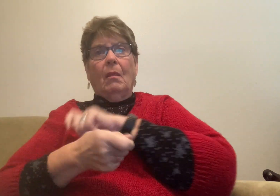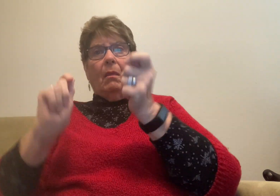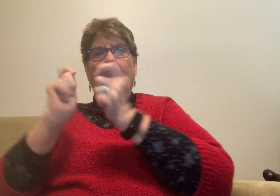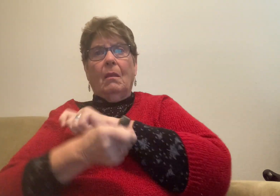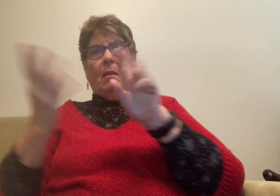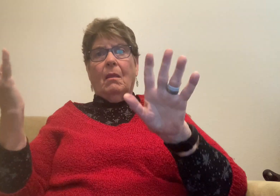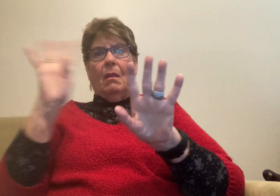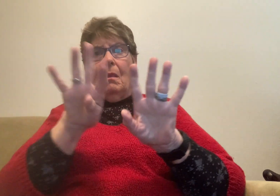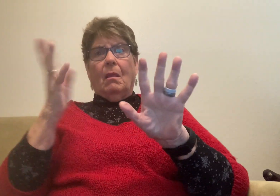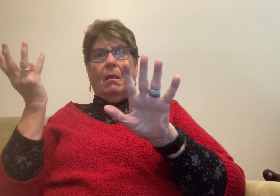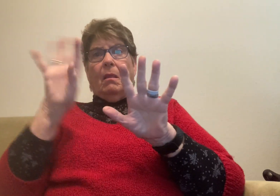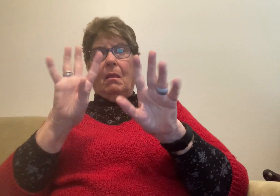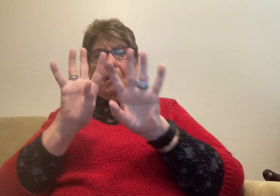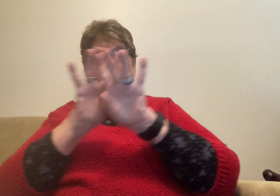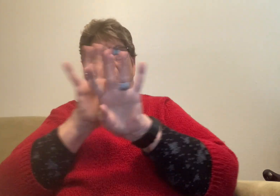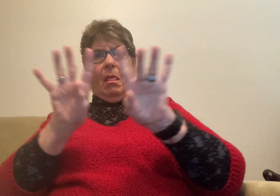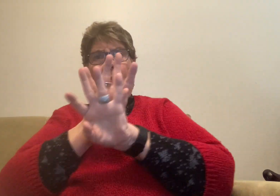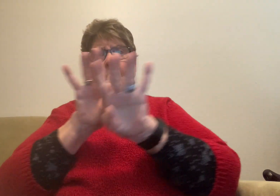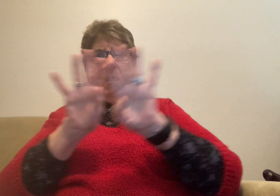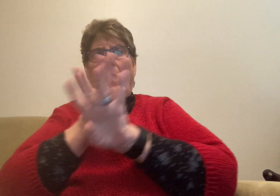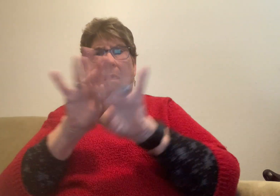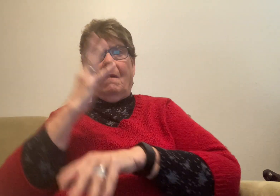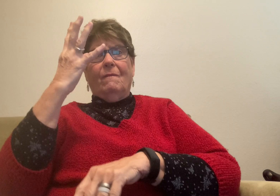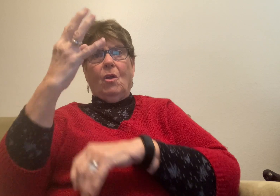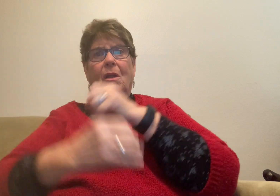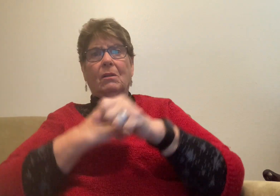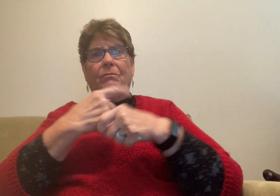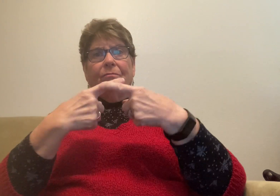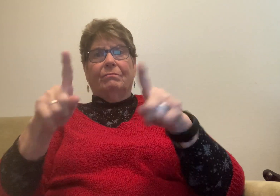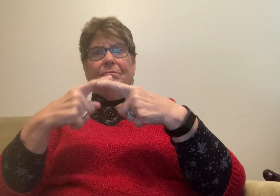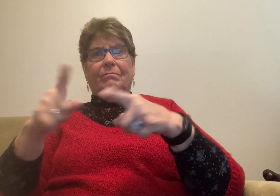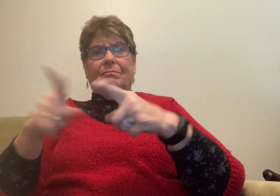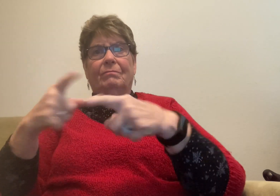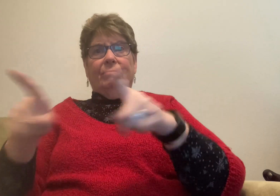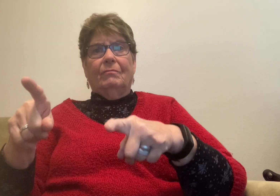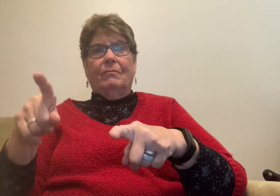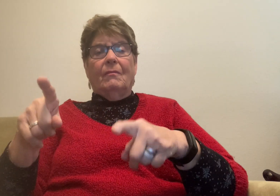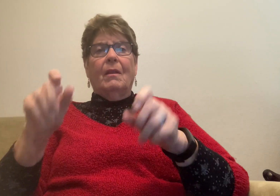These constant changes impact the Board due to different 4-year terms